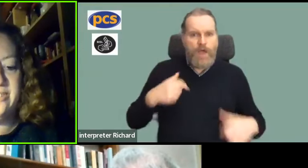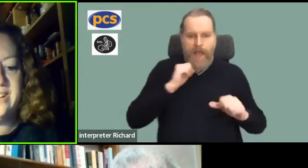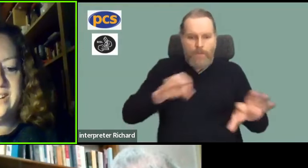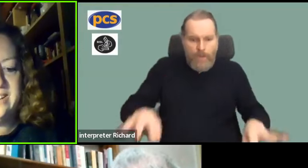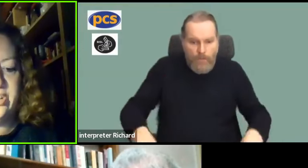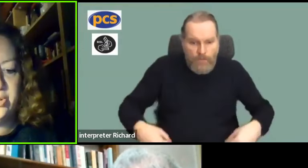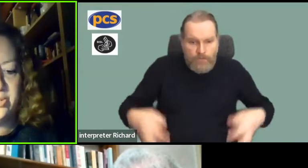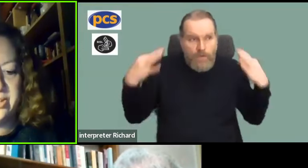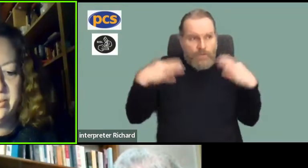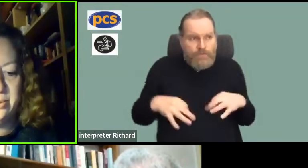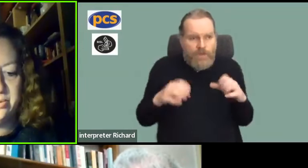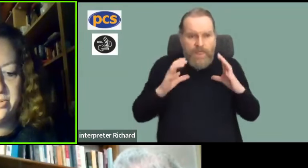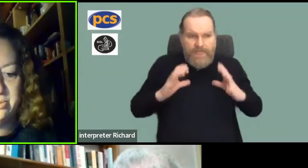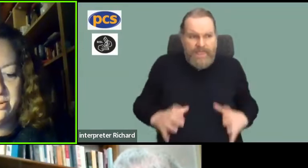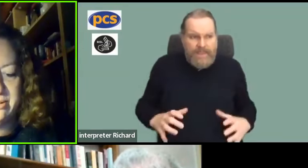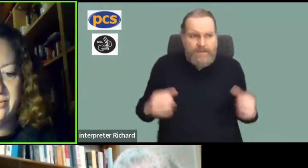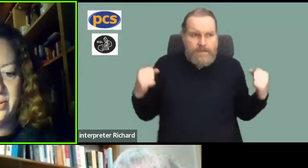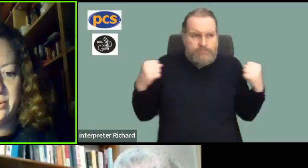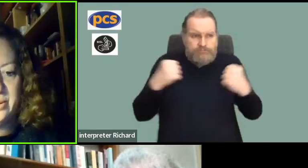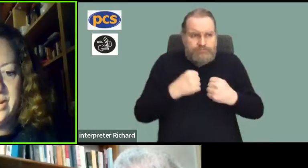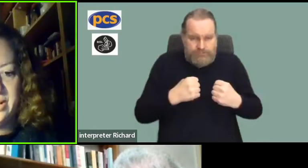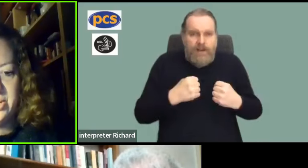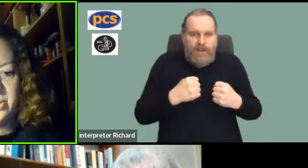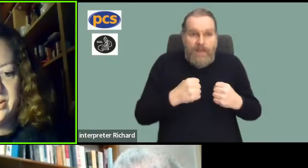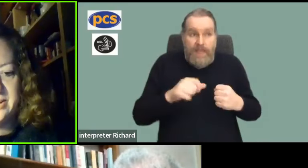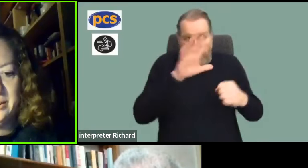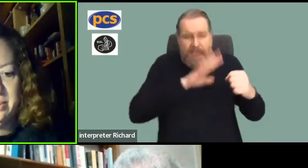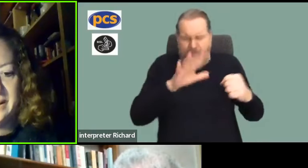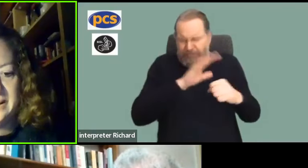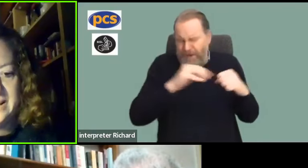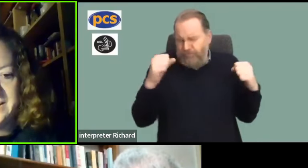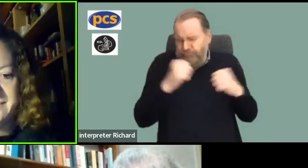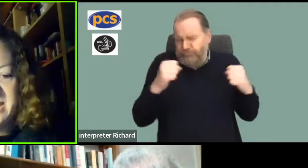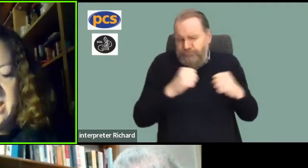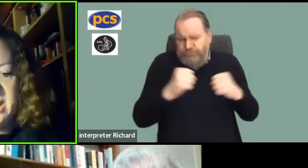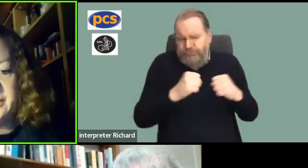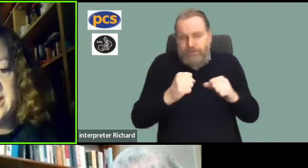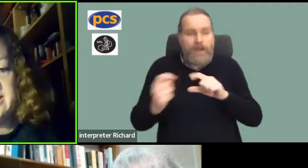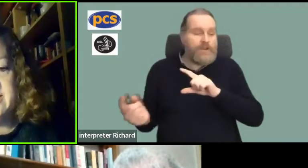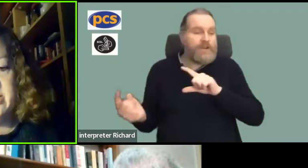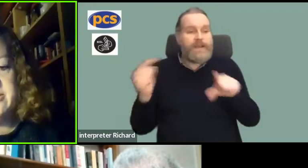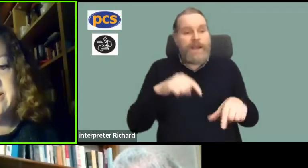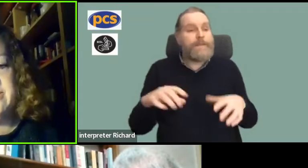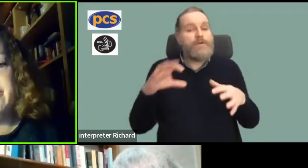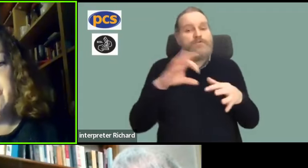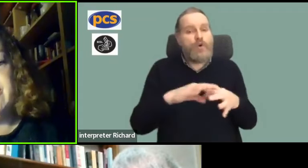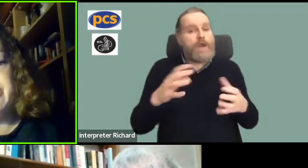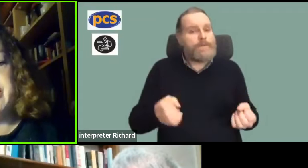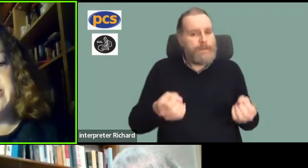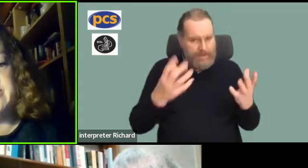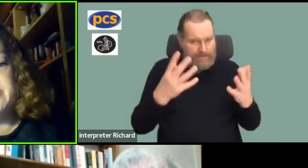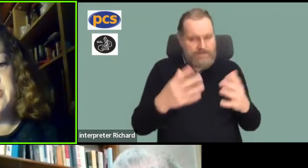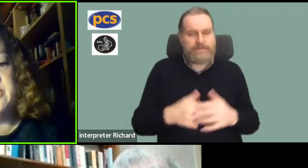als on, and my als on, and my knowledge of work until is that you'll definitely need your thermals tomorrow tomorrow if you are joining that picket line. Okay